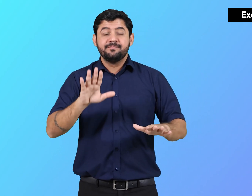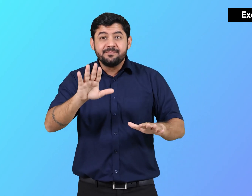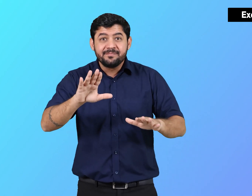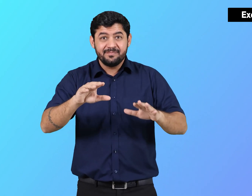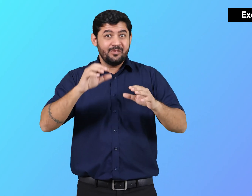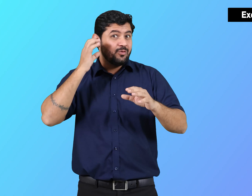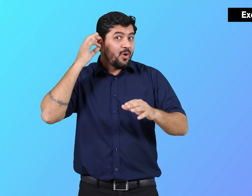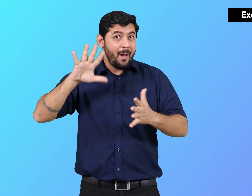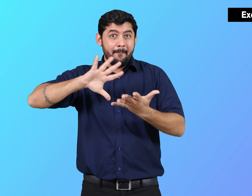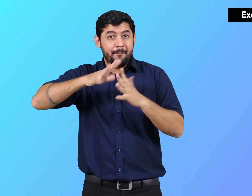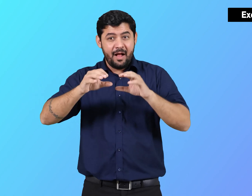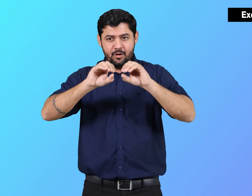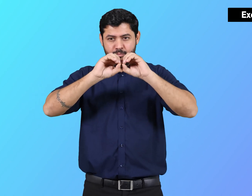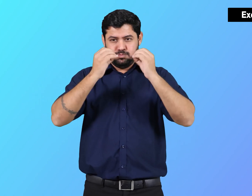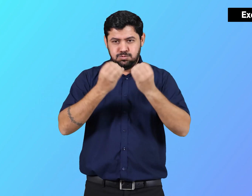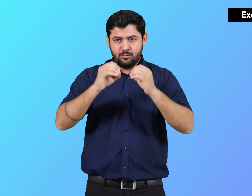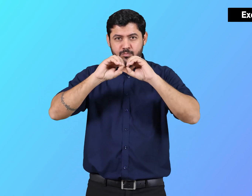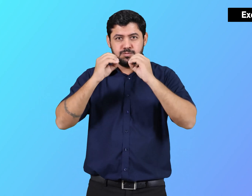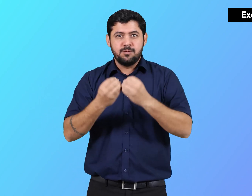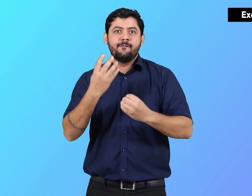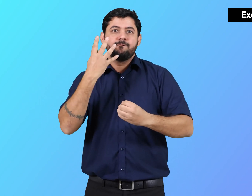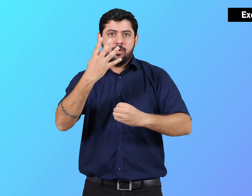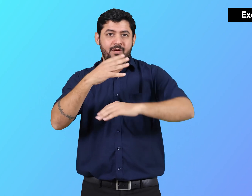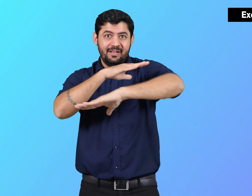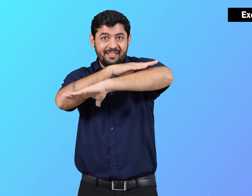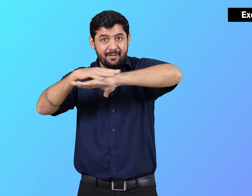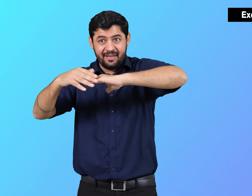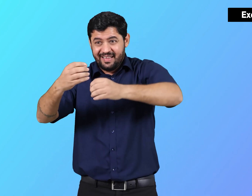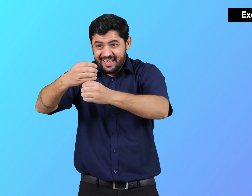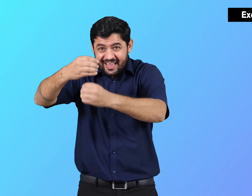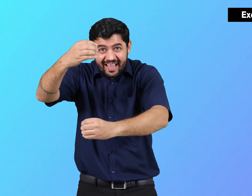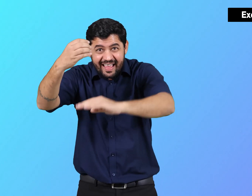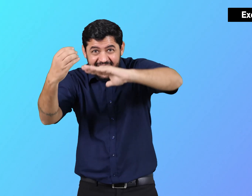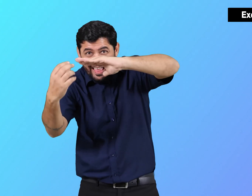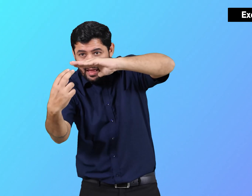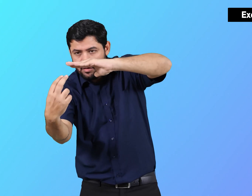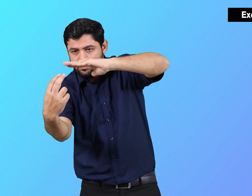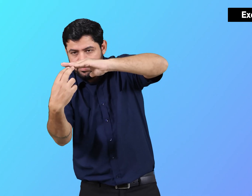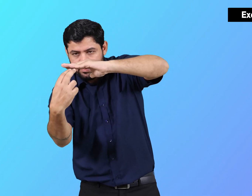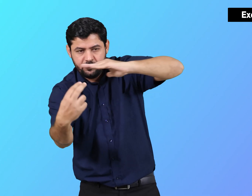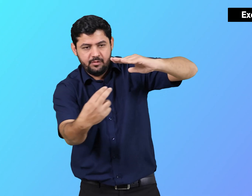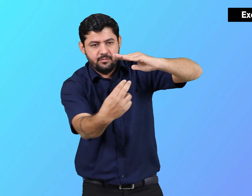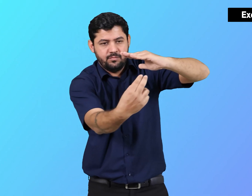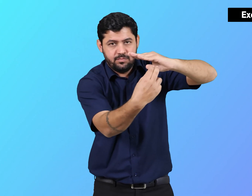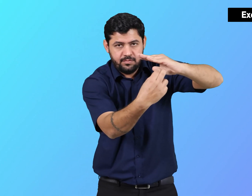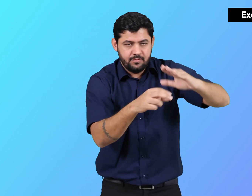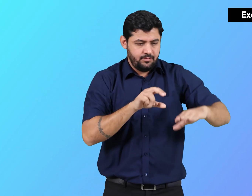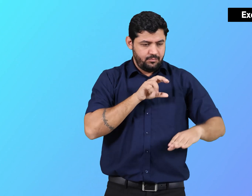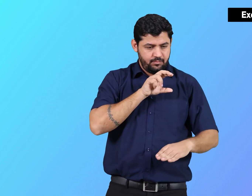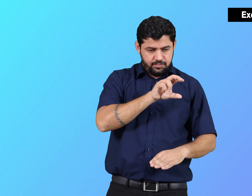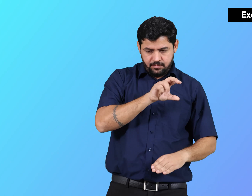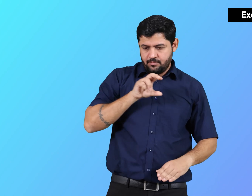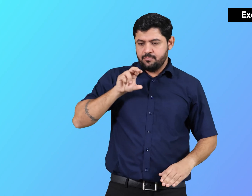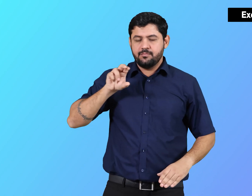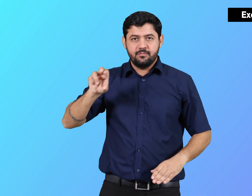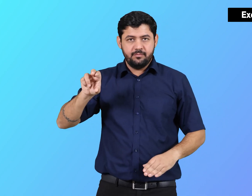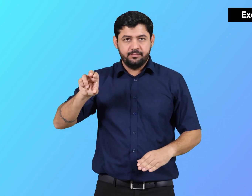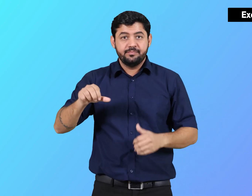Then he made four gold rings and attached them to the four corners of the table, where the four legs were.